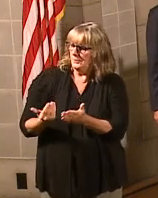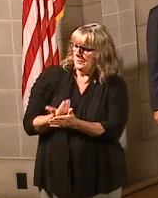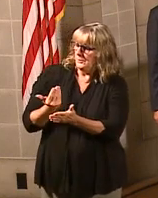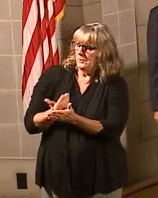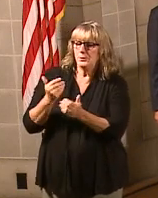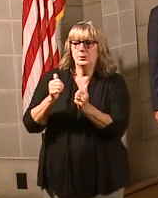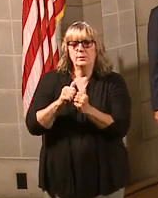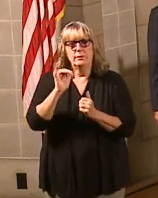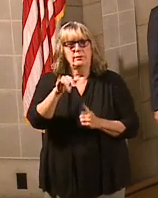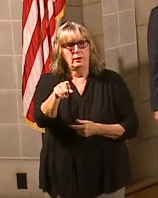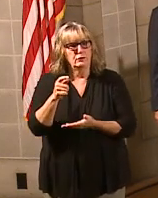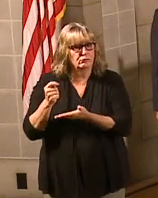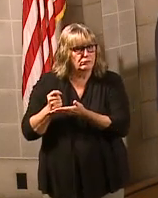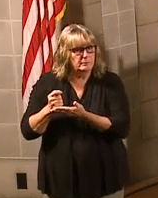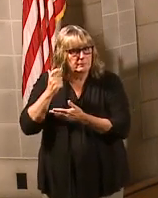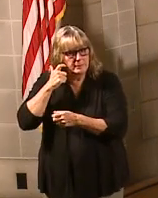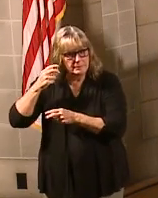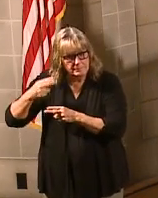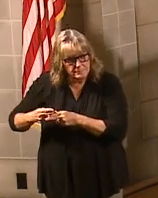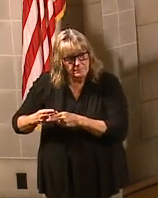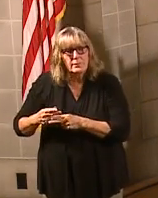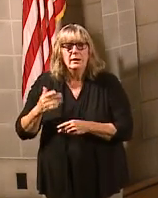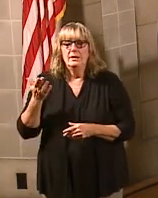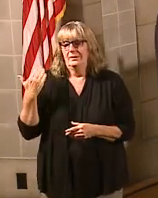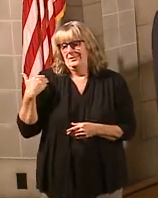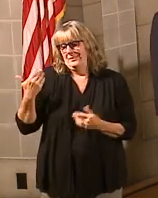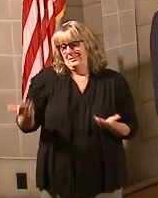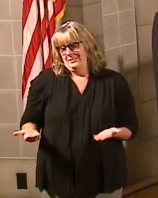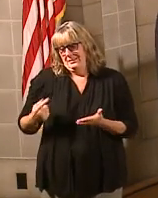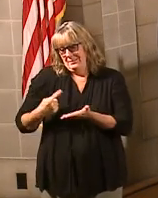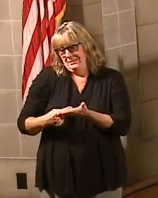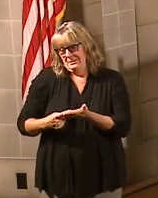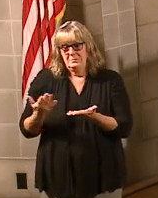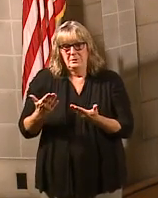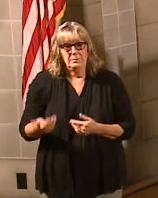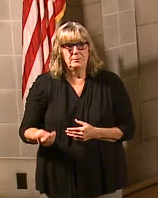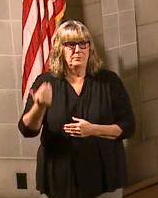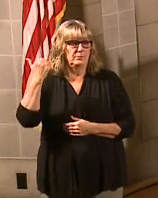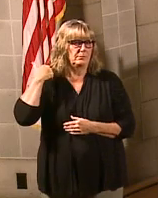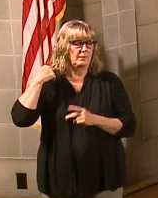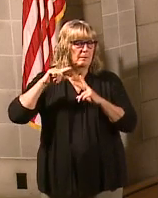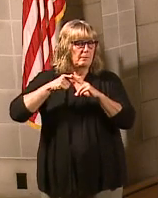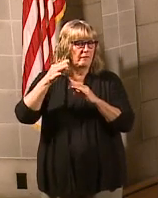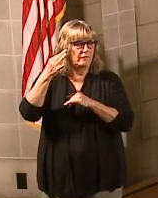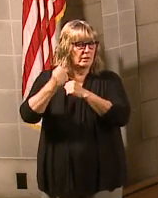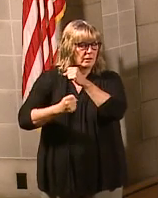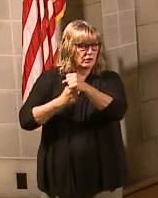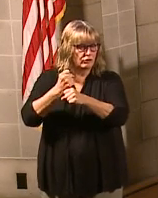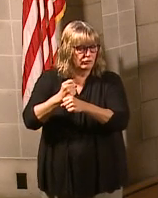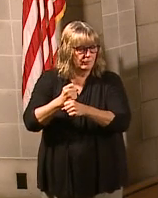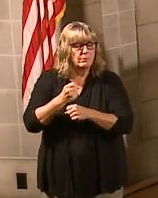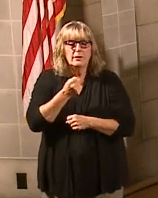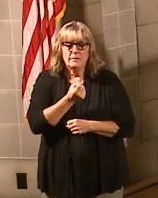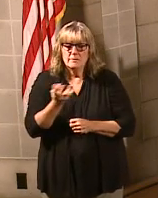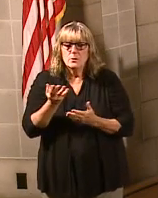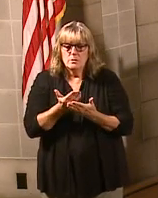THANK YOU, GOVERNOR. AND LIKE THE GOVERNOR SAID I WANT TO GIVE AN UPDATE ON WHAT'S NEW WITH MONOCLONAL ANTIBODY